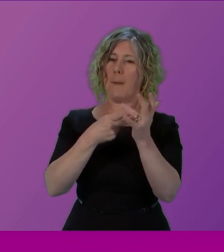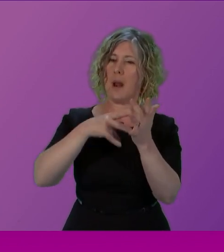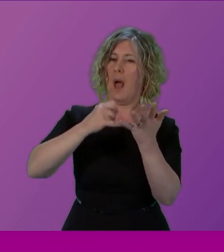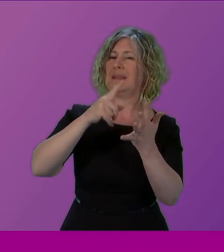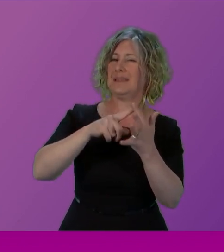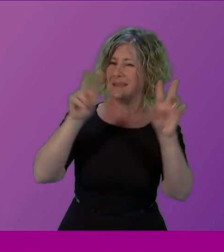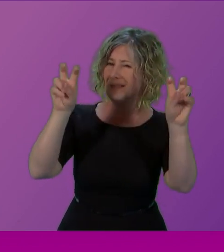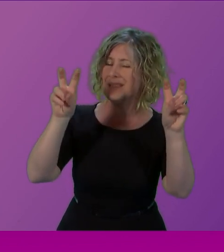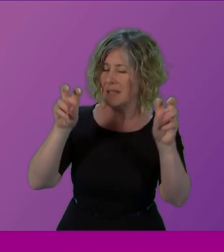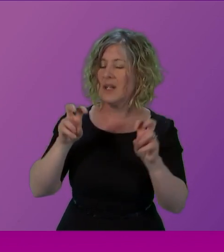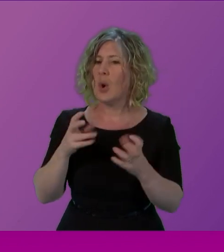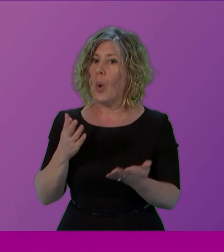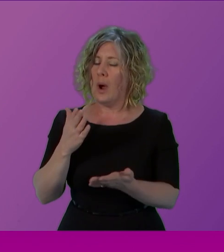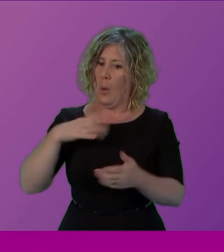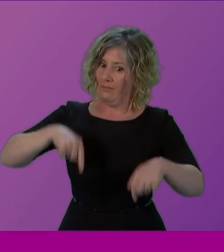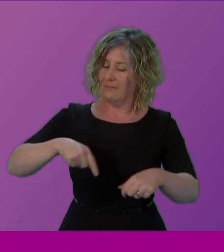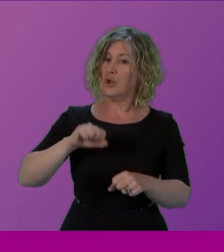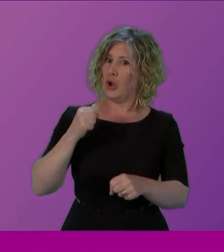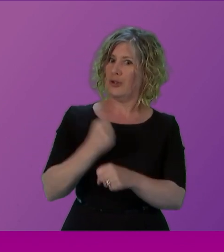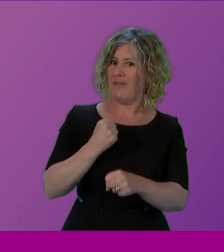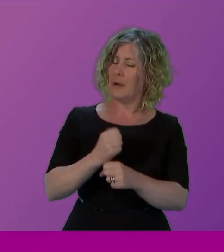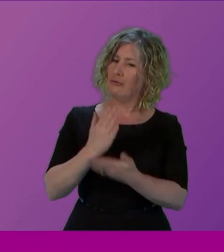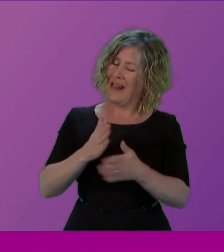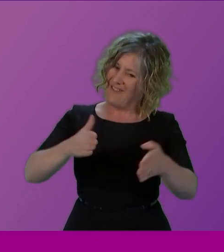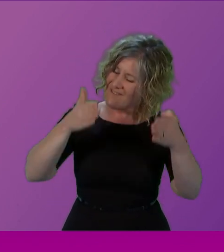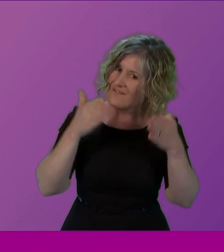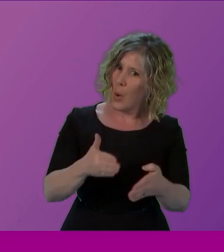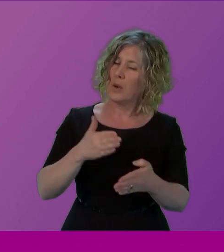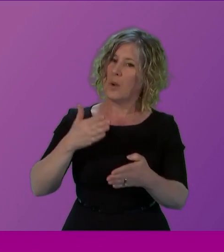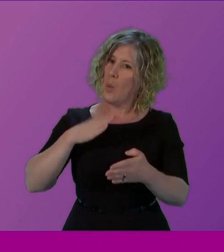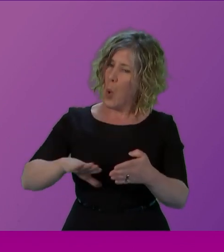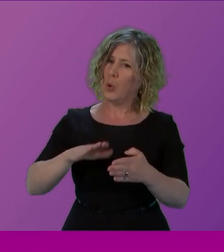The Scottish Government is focused on making sure that we take the action that is needed.